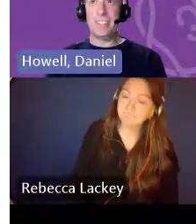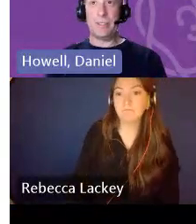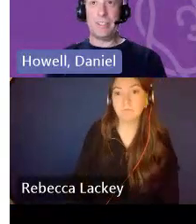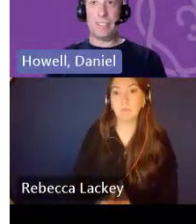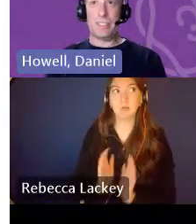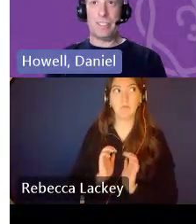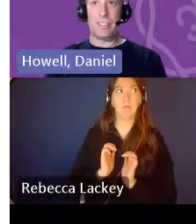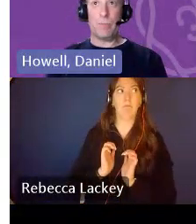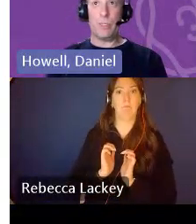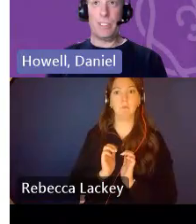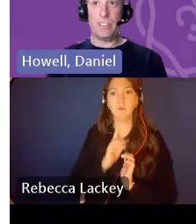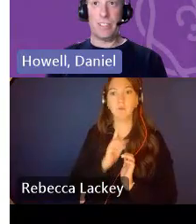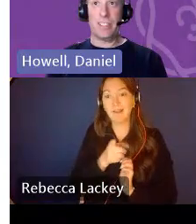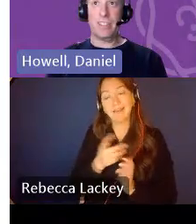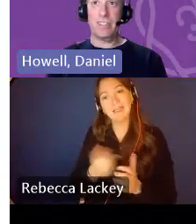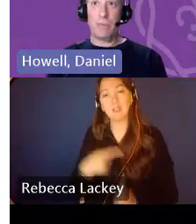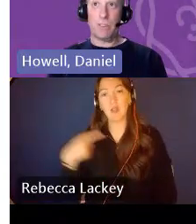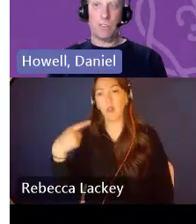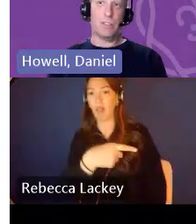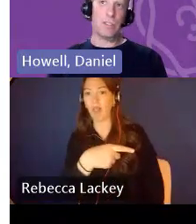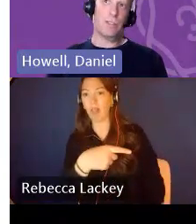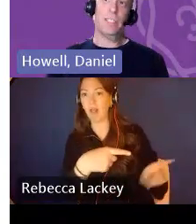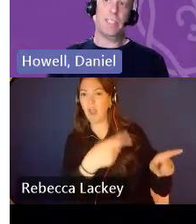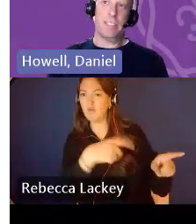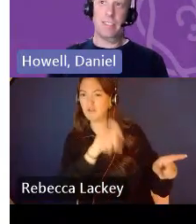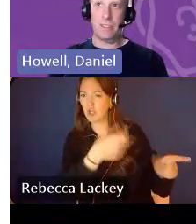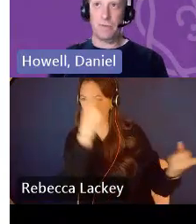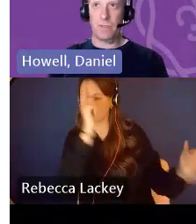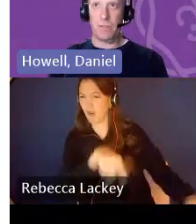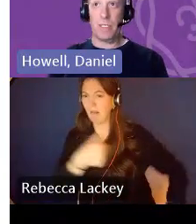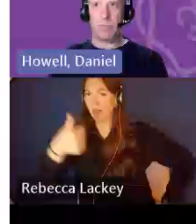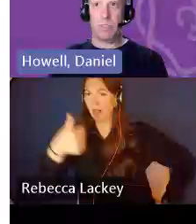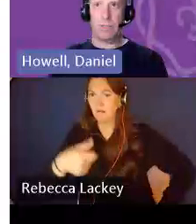I know it's easy to just point and say everyone should just agree that this is for the betterment